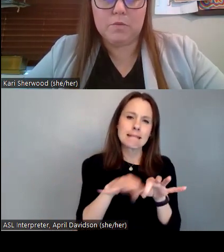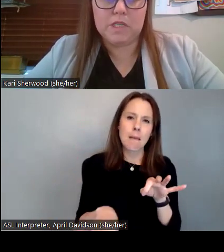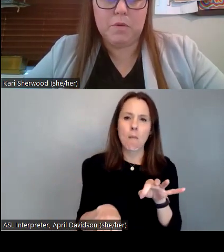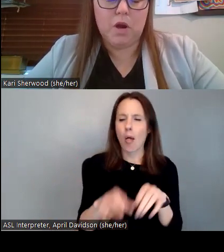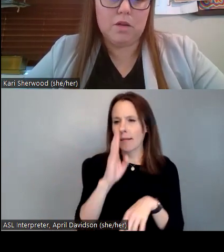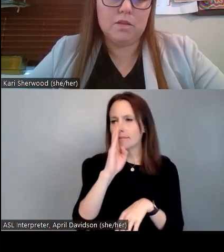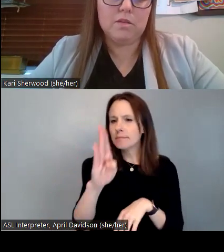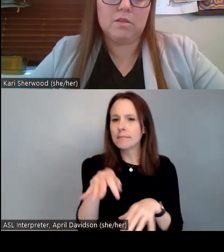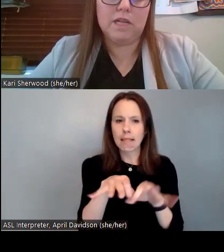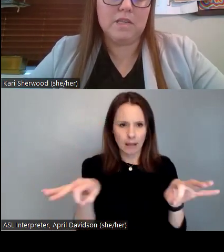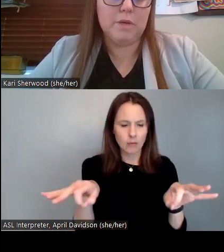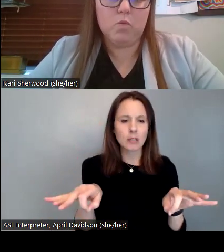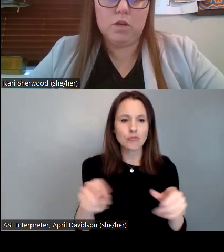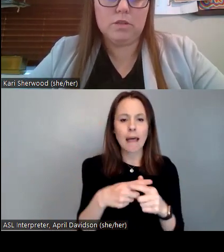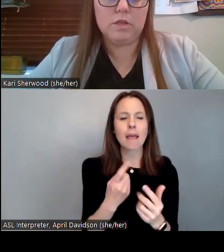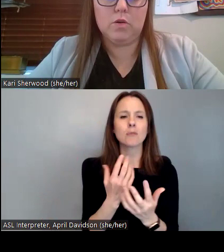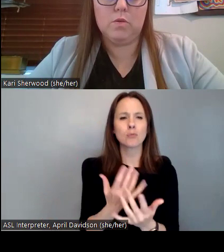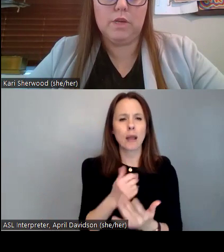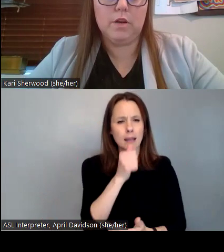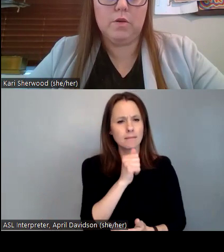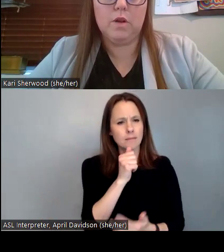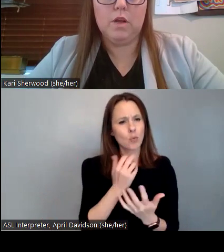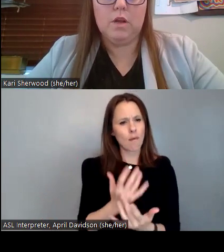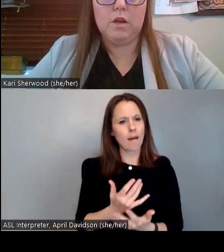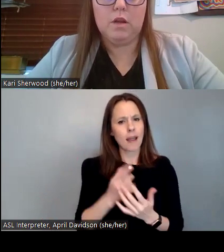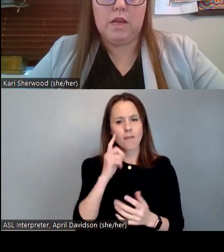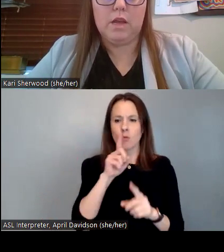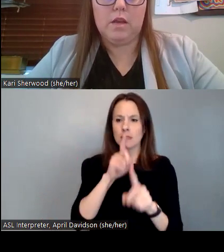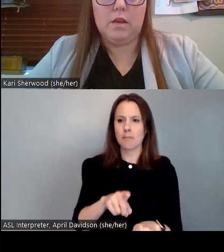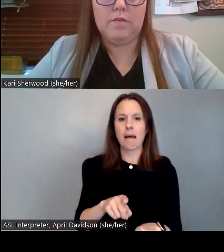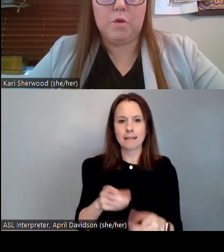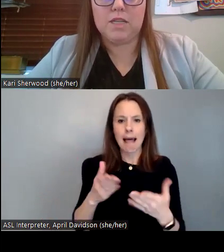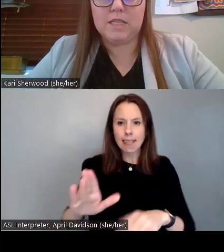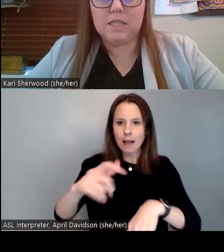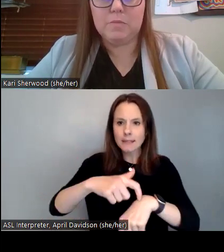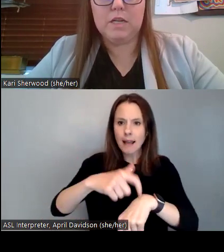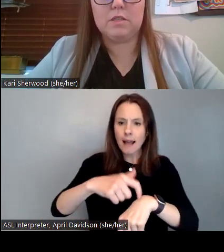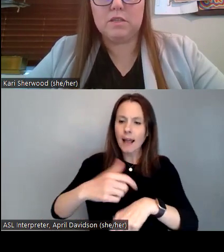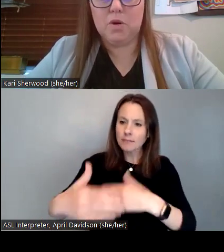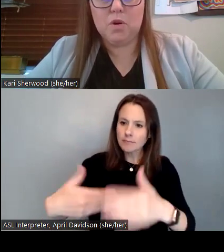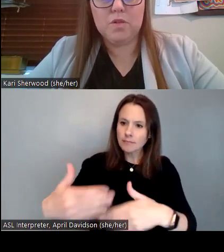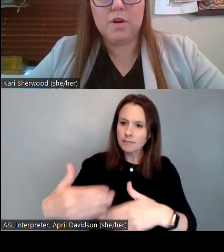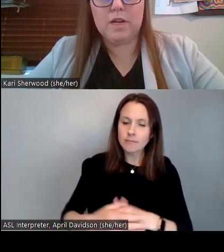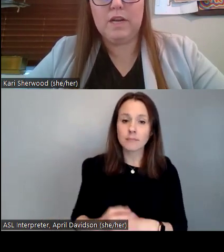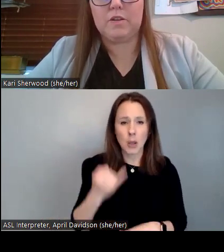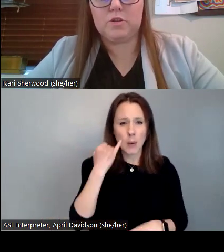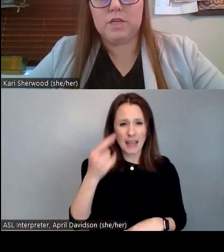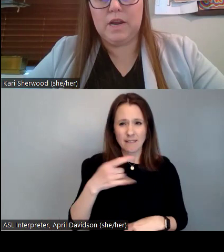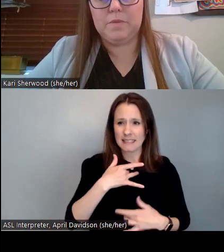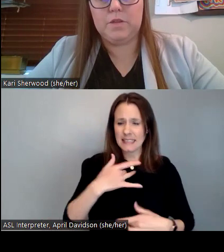and respond. That's a big one. So, you know, if processing speed is slower, they're going to need extra time to